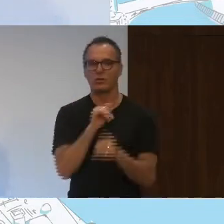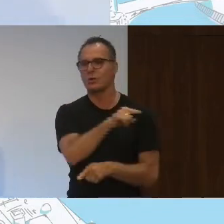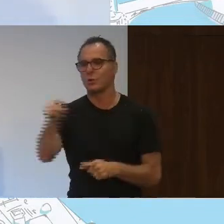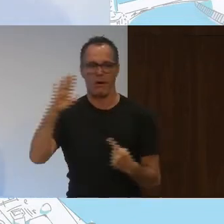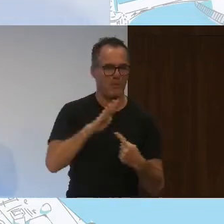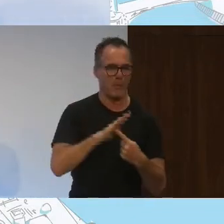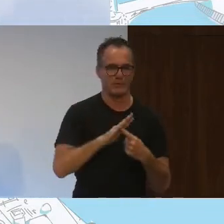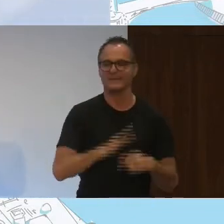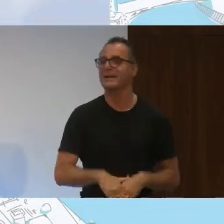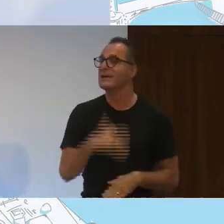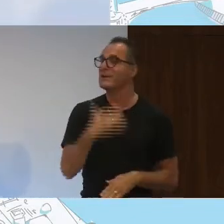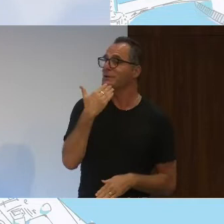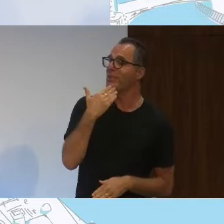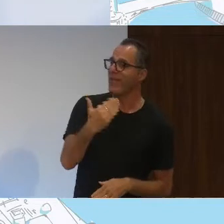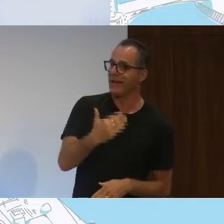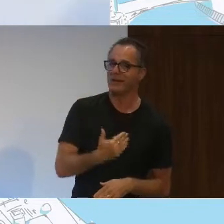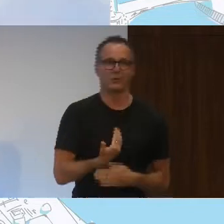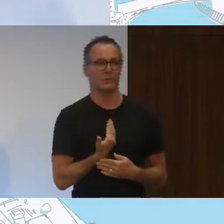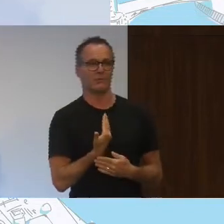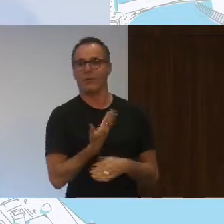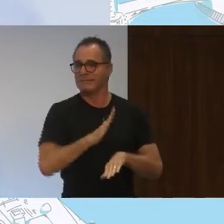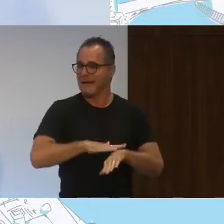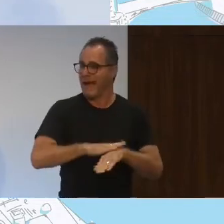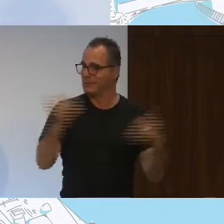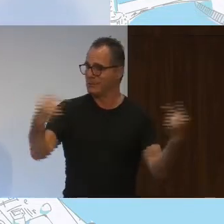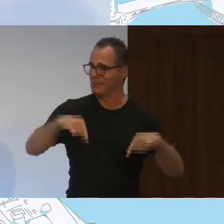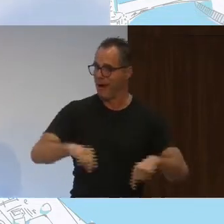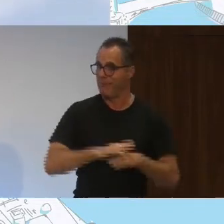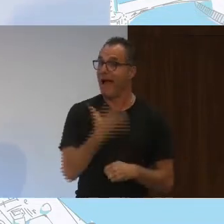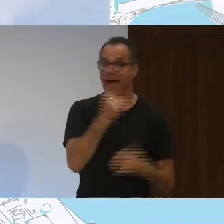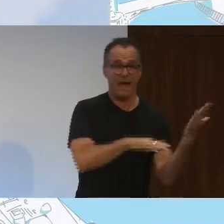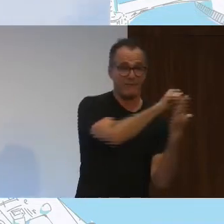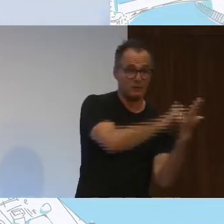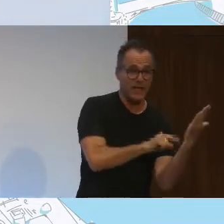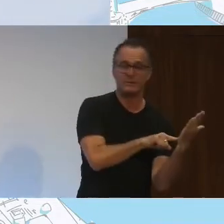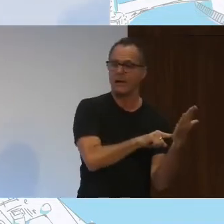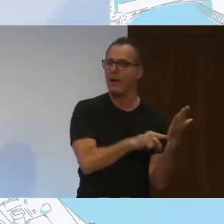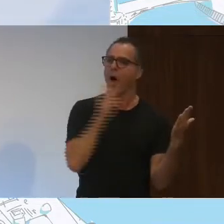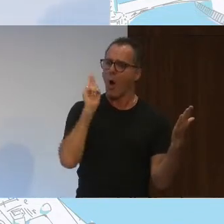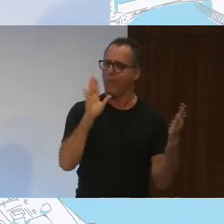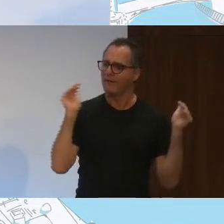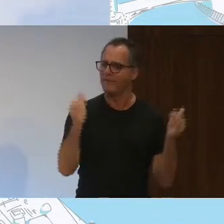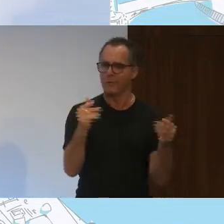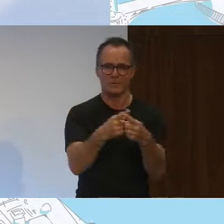So thank you for making the time to join us. We've got an agenda that's been put together with you in mind today. So we're going to be looking at treatments.